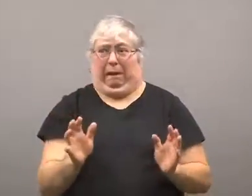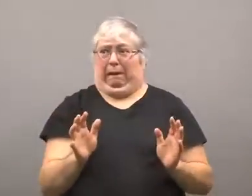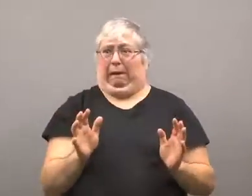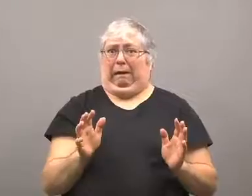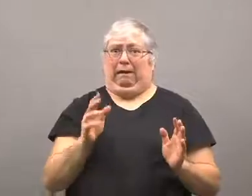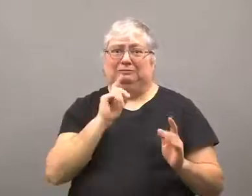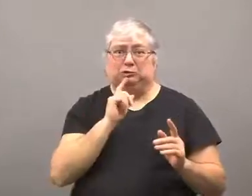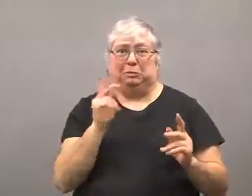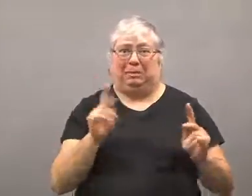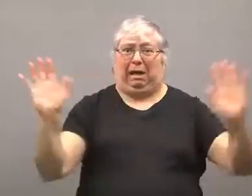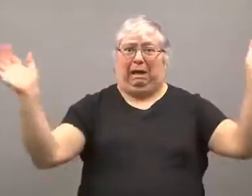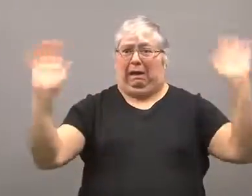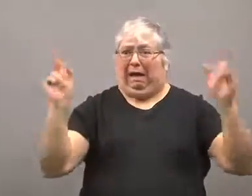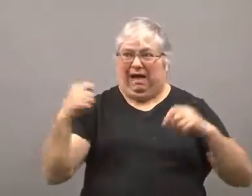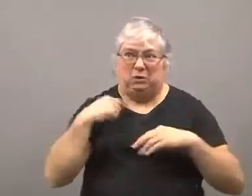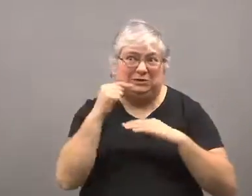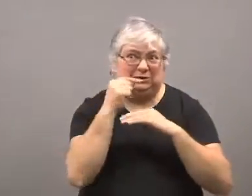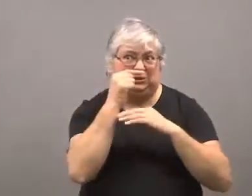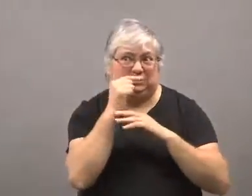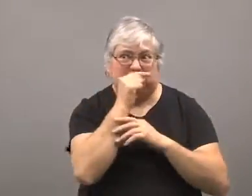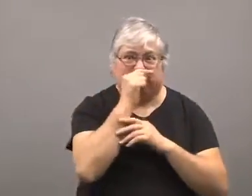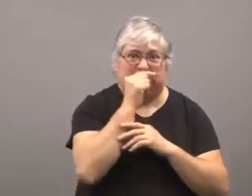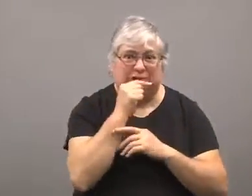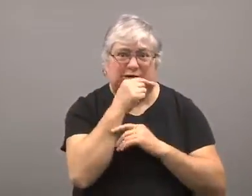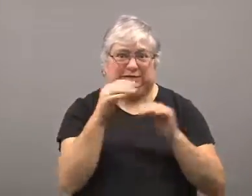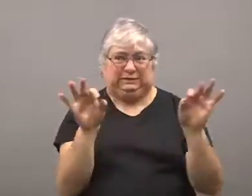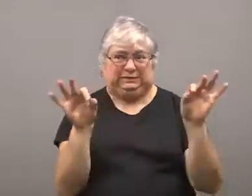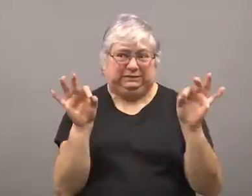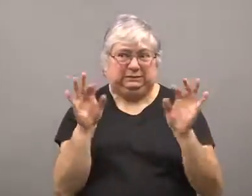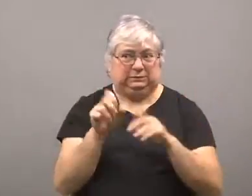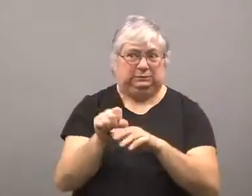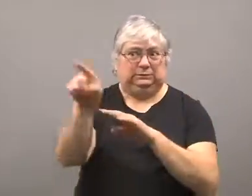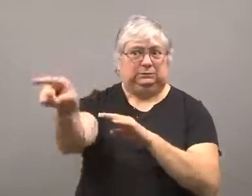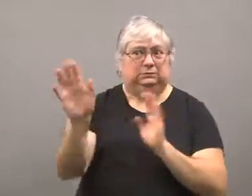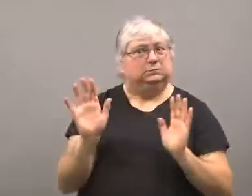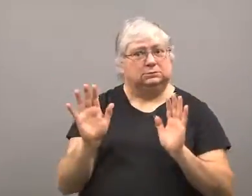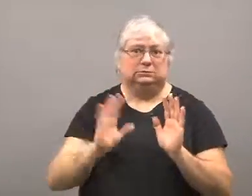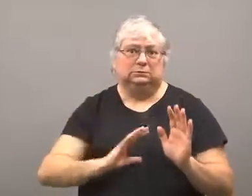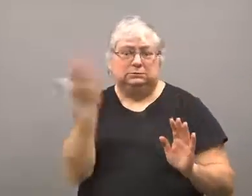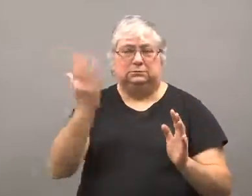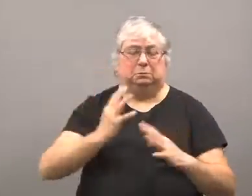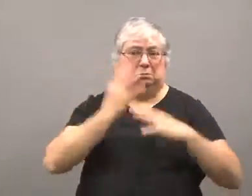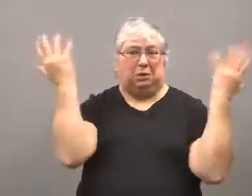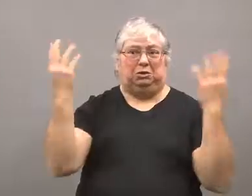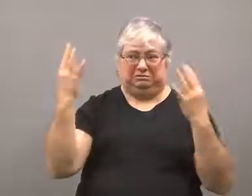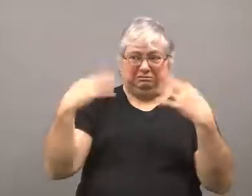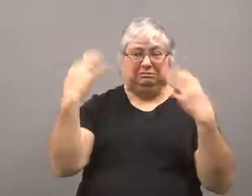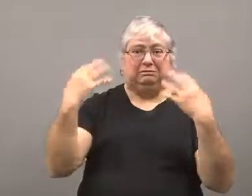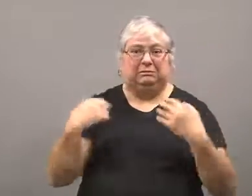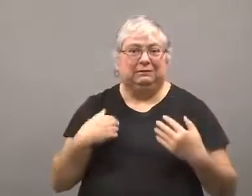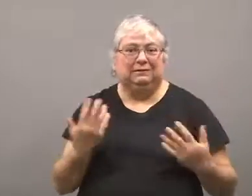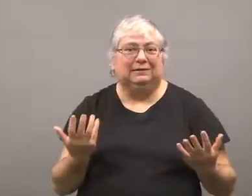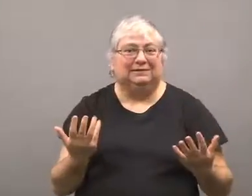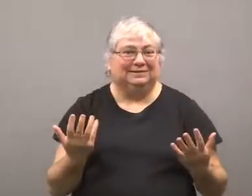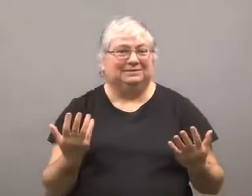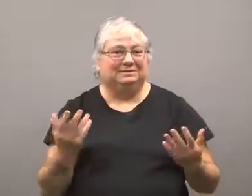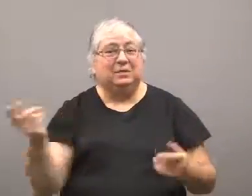Avoiding this kind of embarrassment would be motivation to brush well!